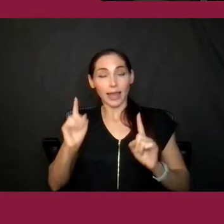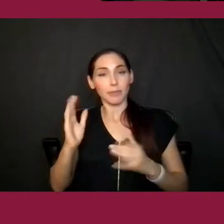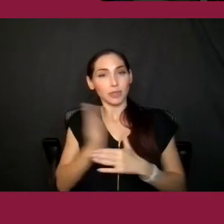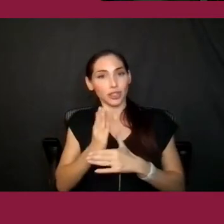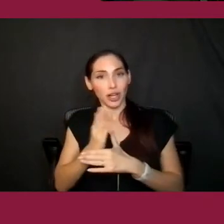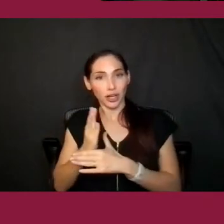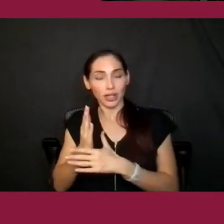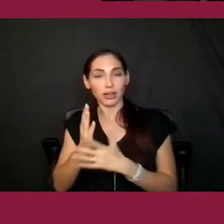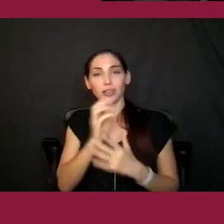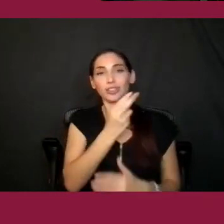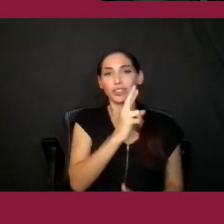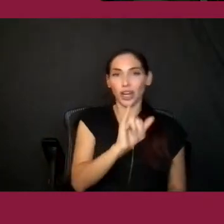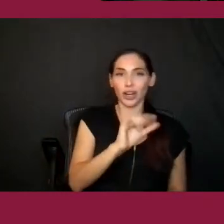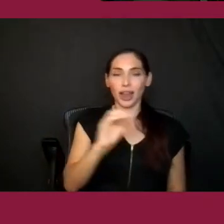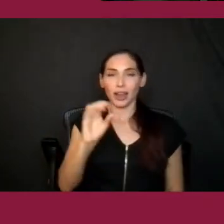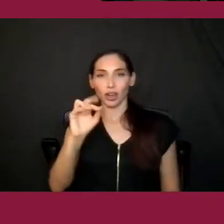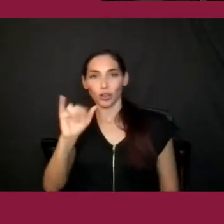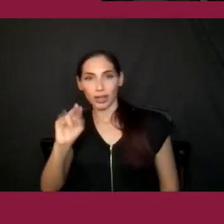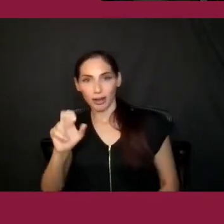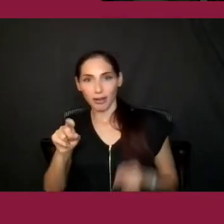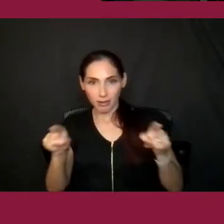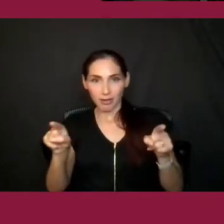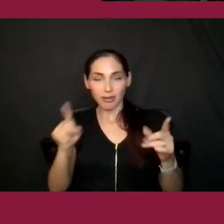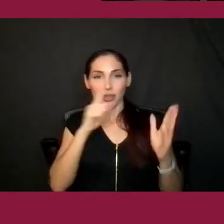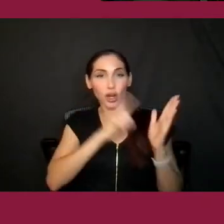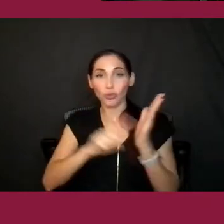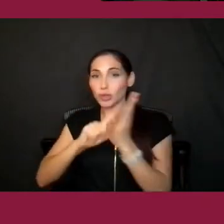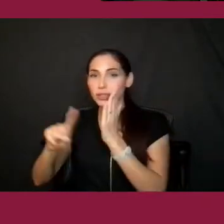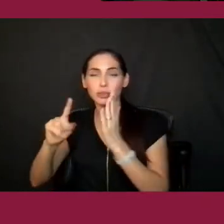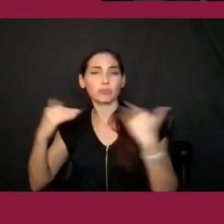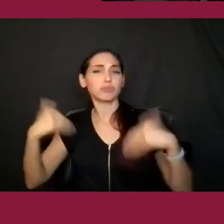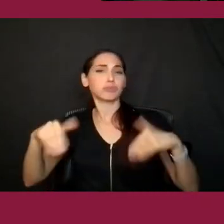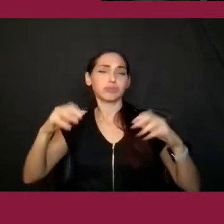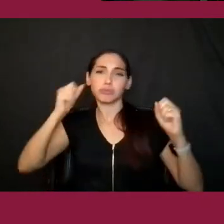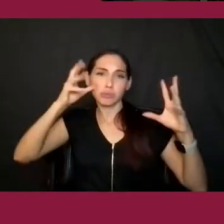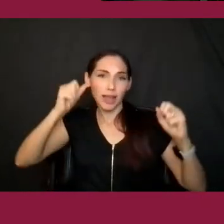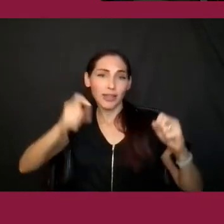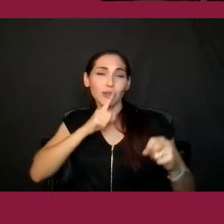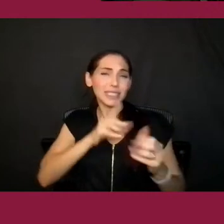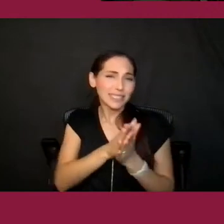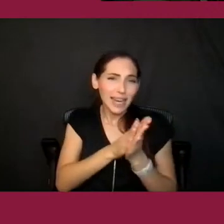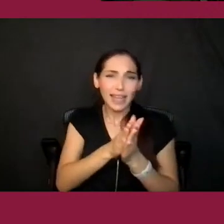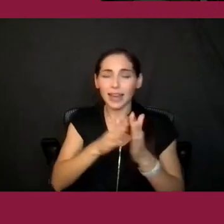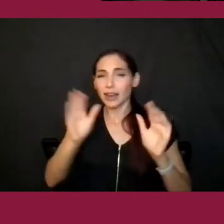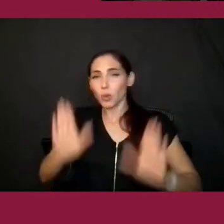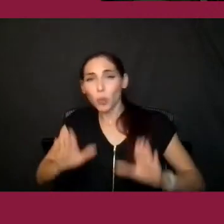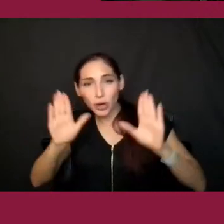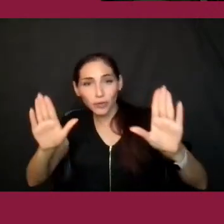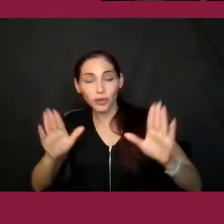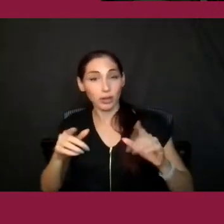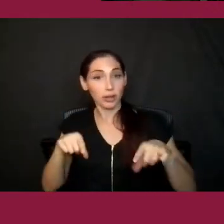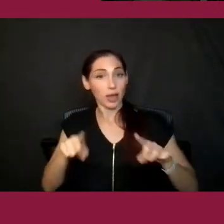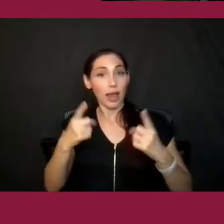that our people do incredible work and they are dedicated and wonderful. When they, when you sign up to coach, it's a passion.